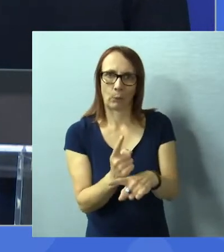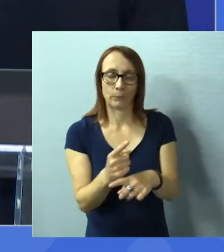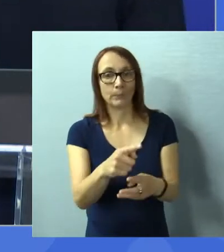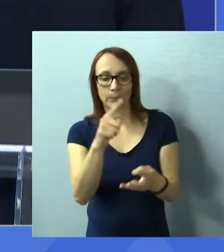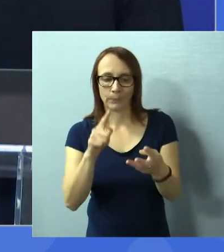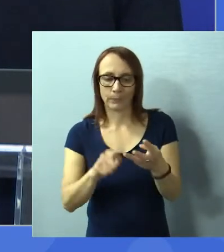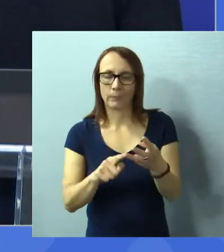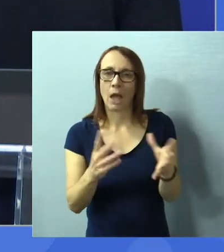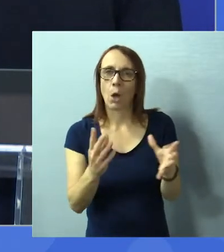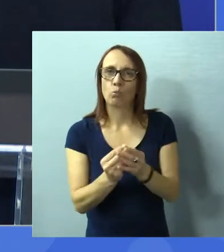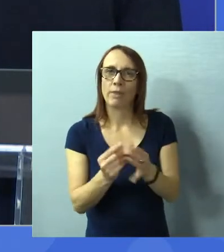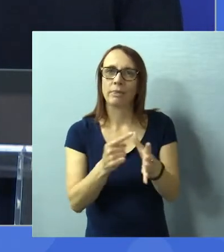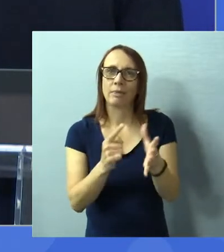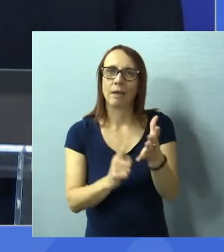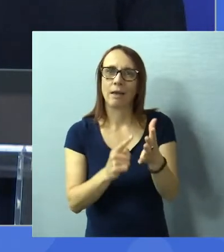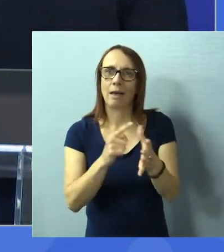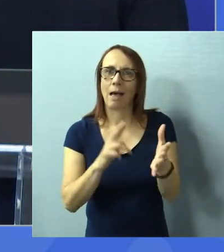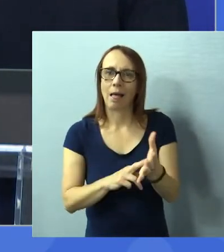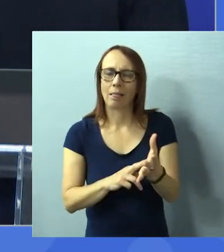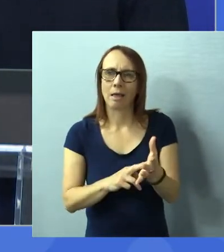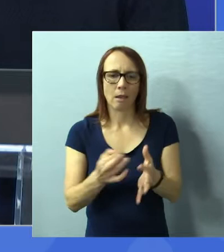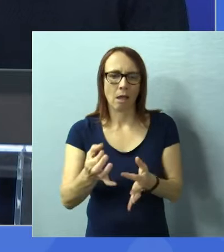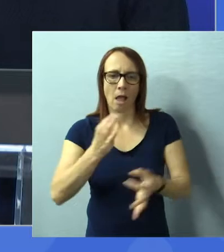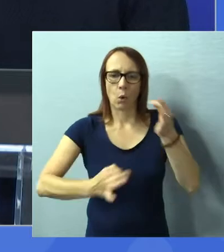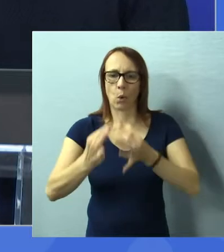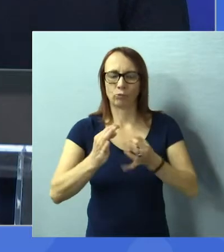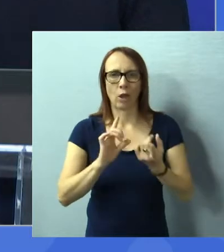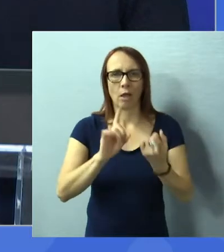answer any questions that you may have about what I've said or about issues